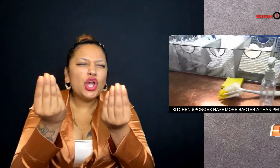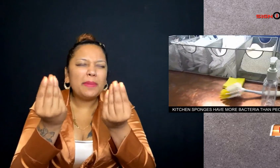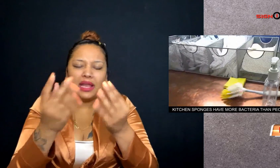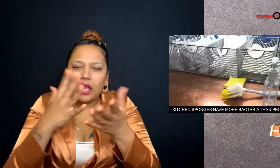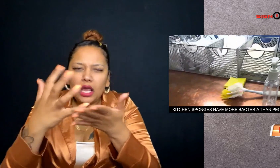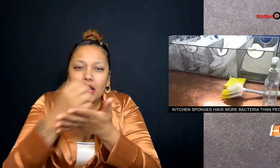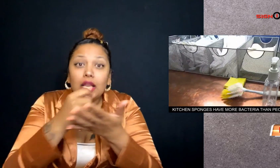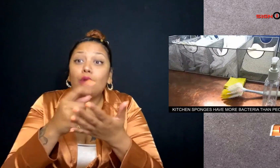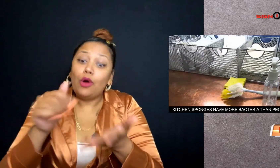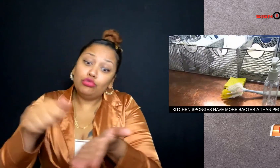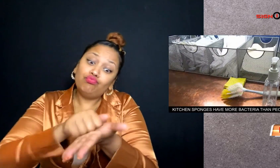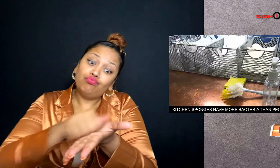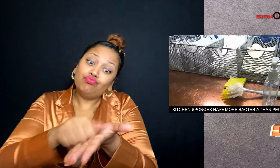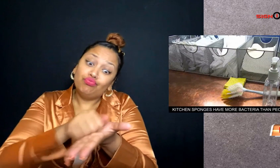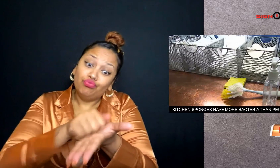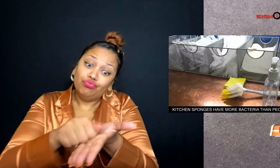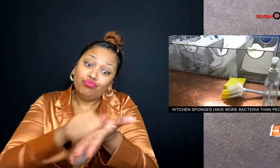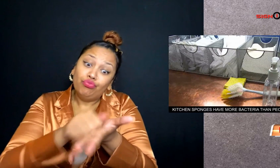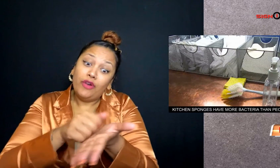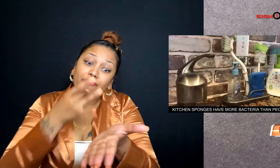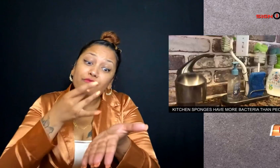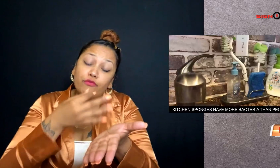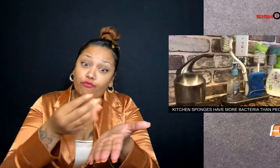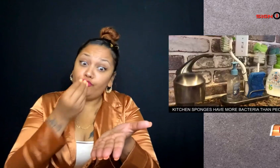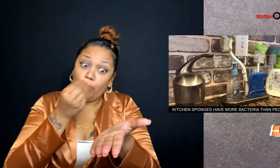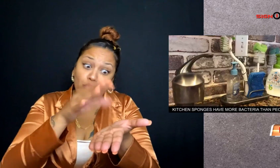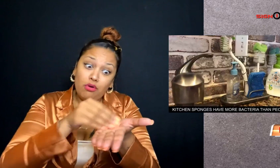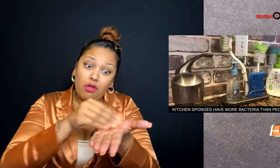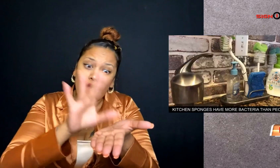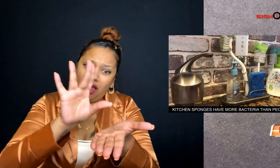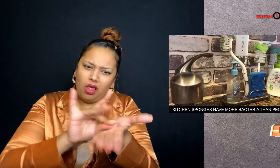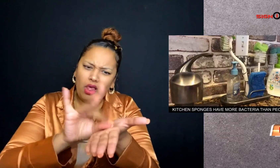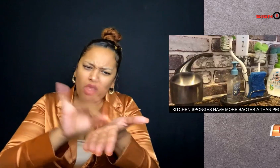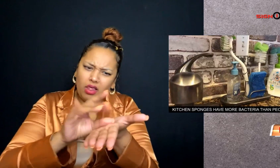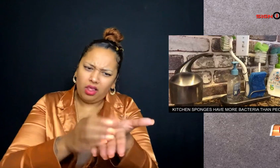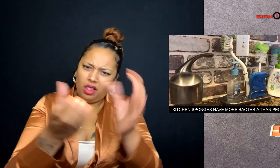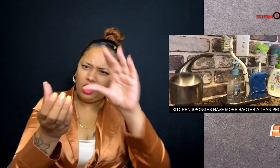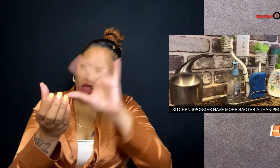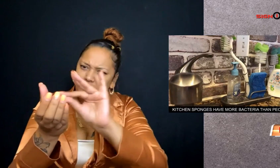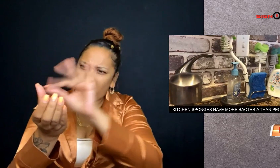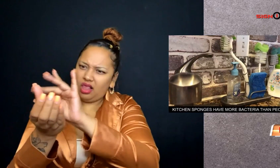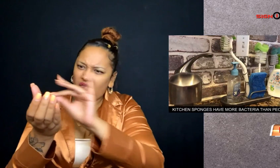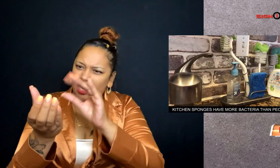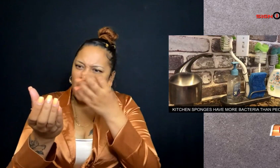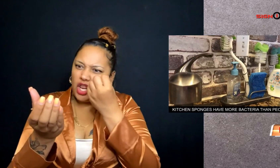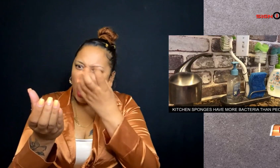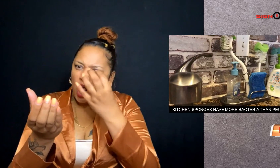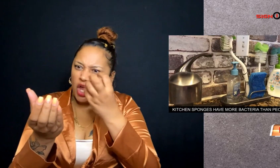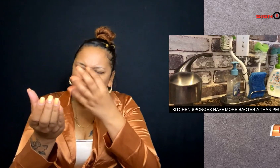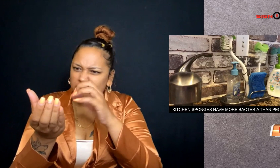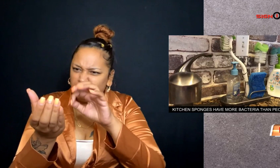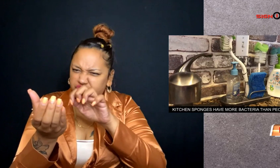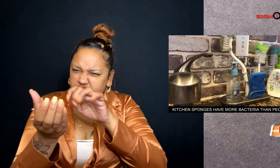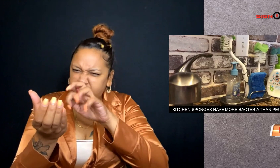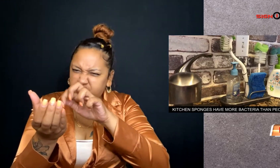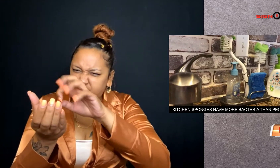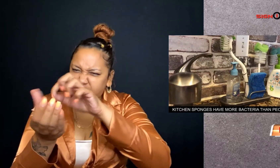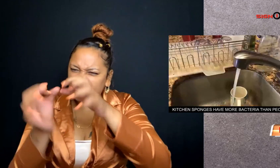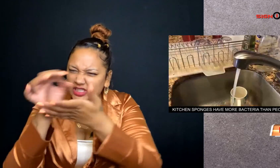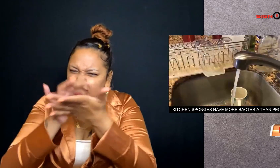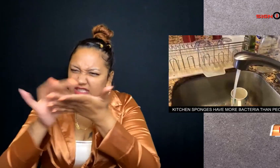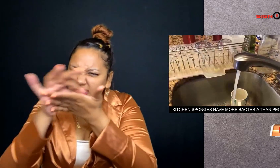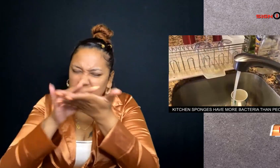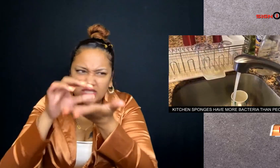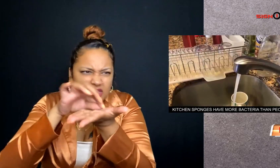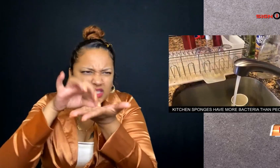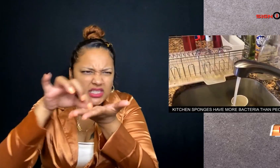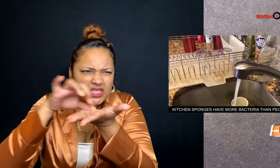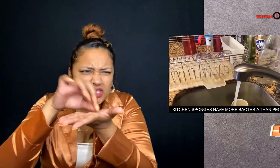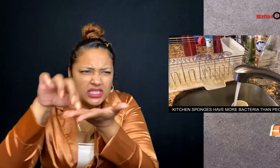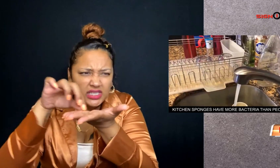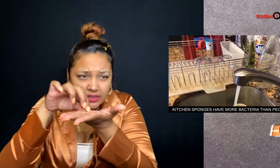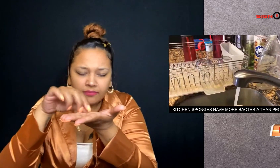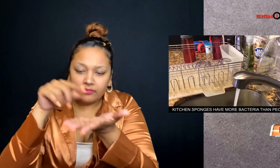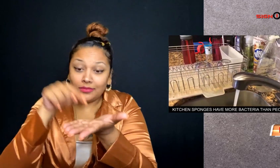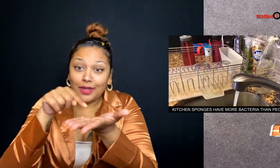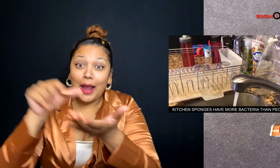than there are people on earth the reason is because sponges stay wet and humid and